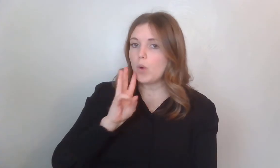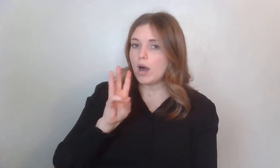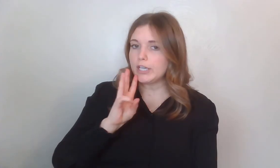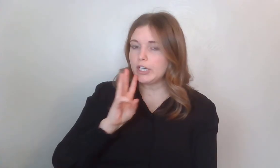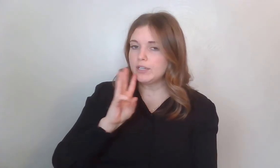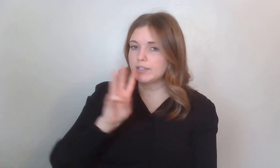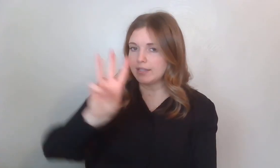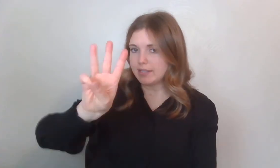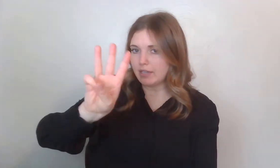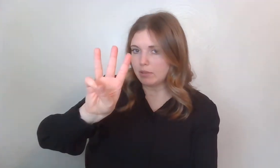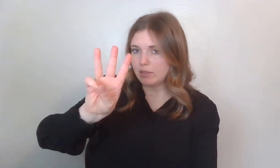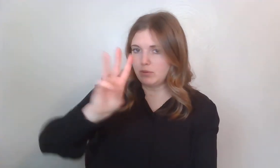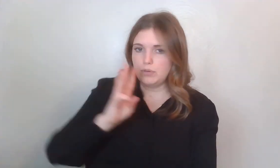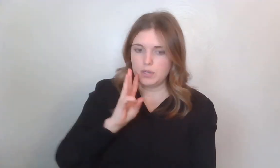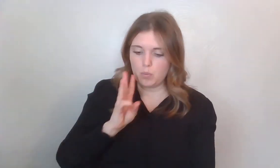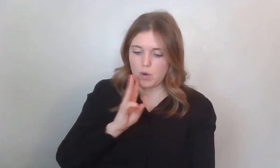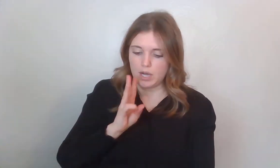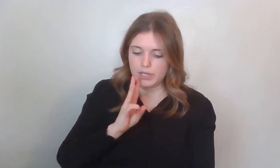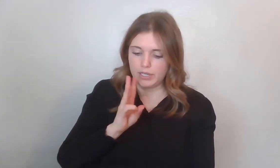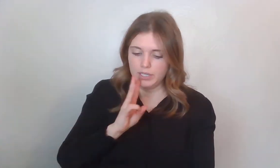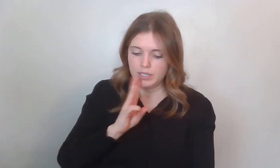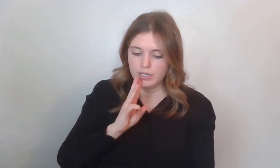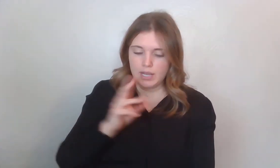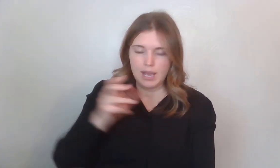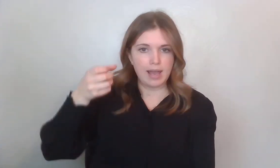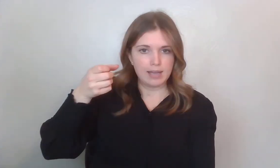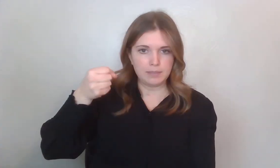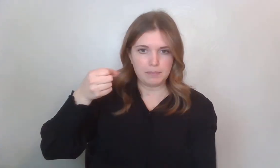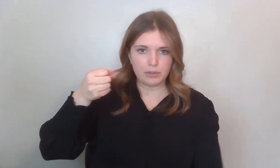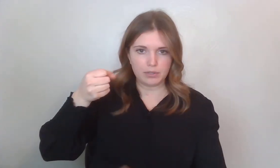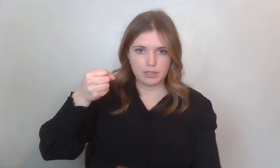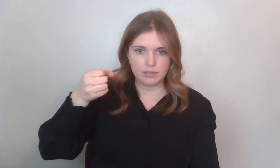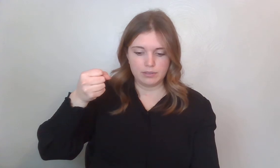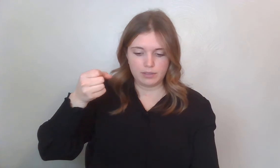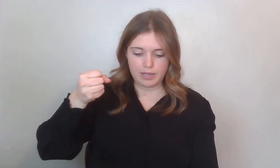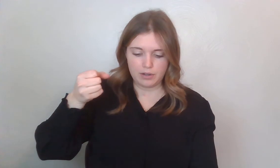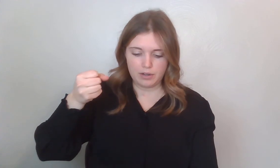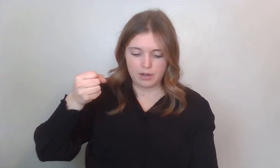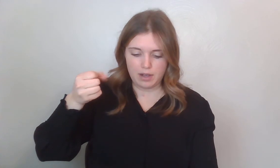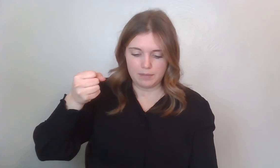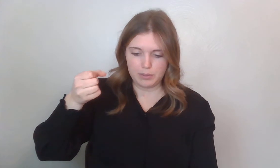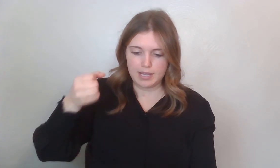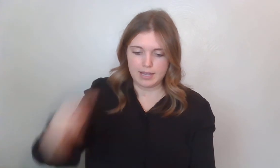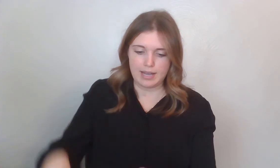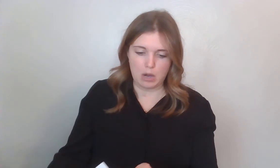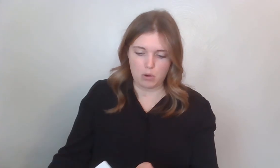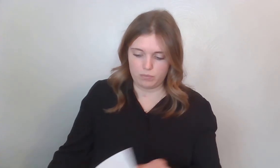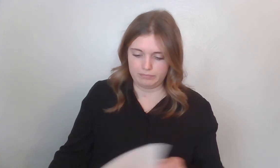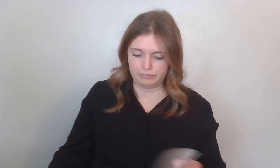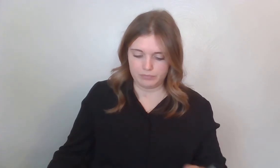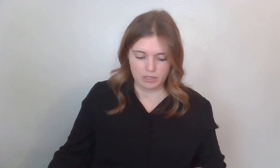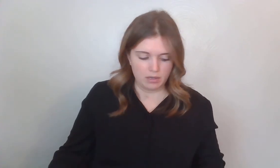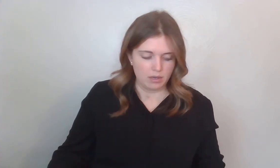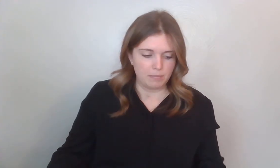WATER is W WATER and MILK like you're milking a cow